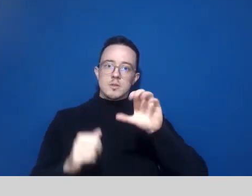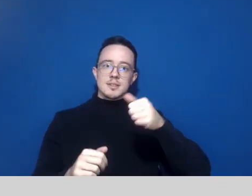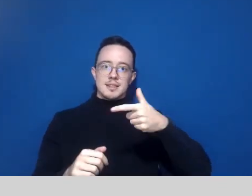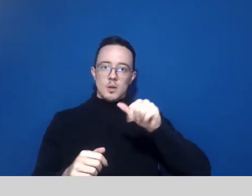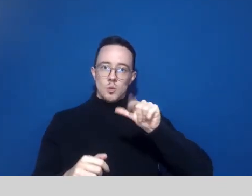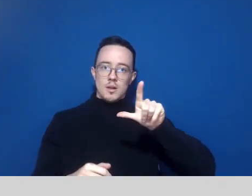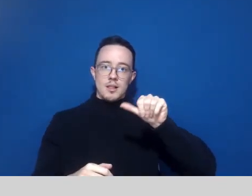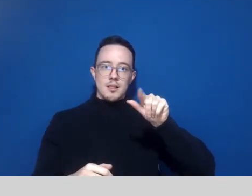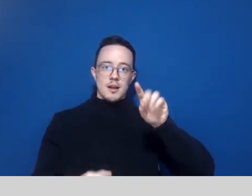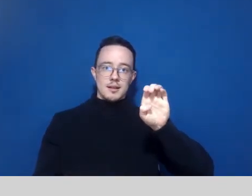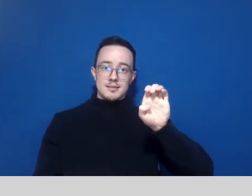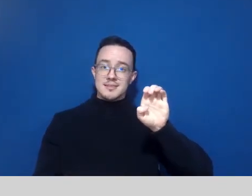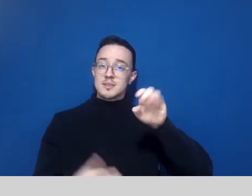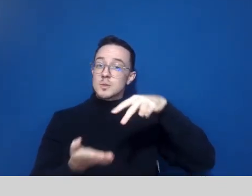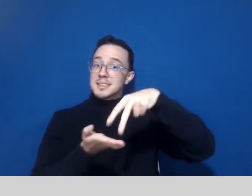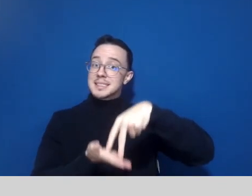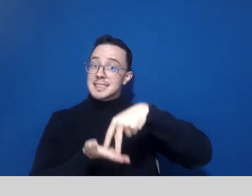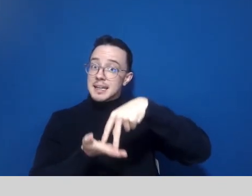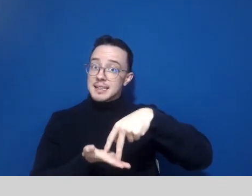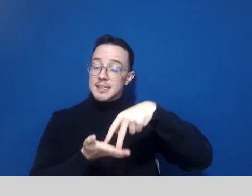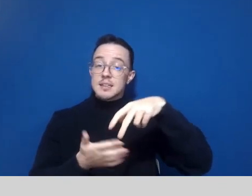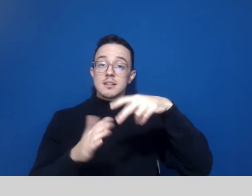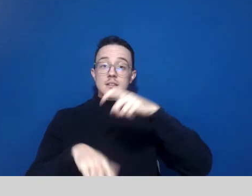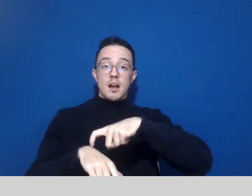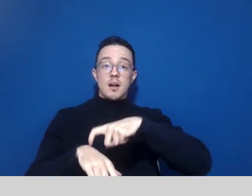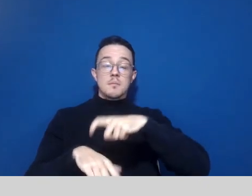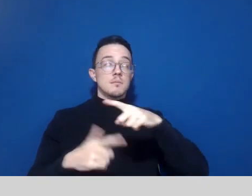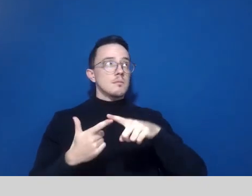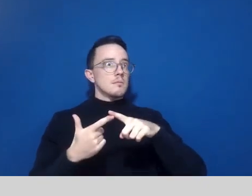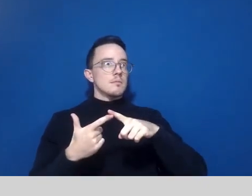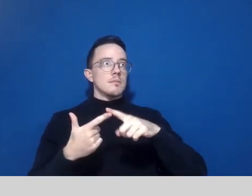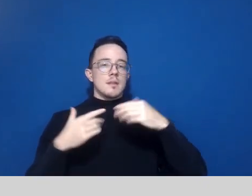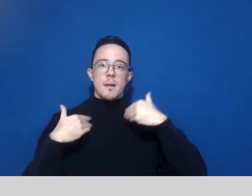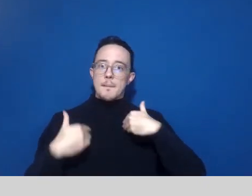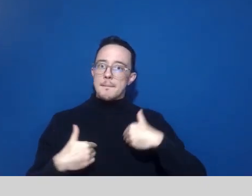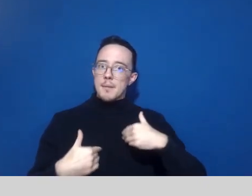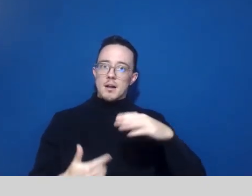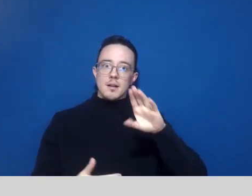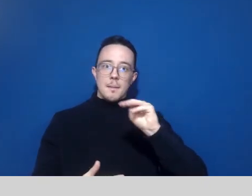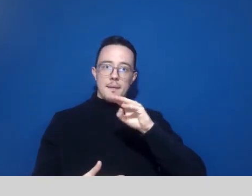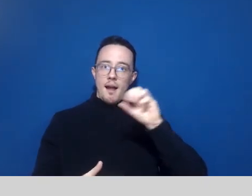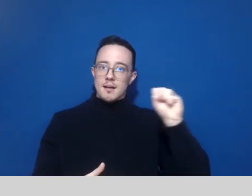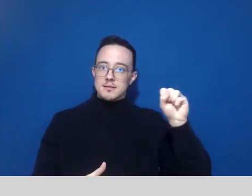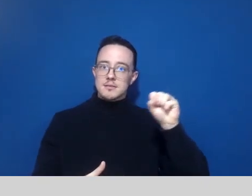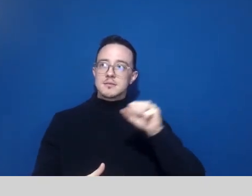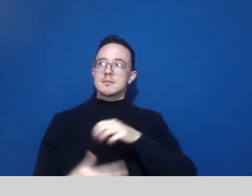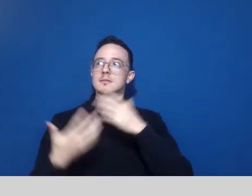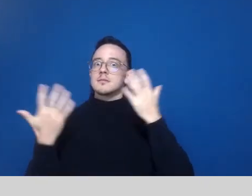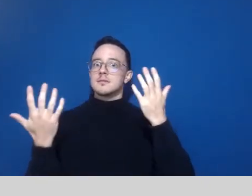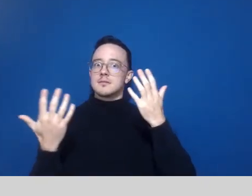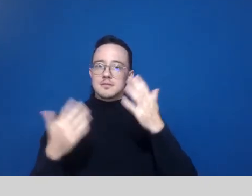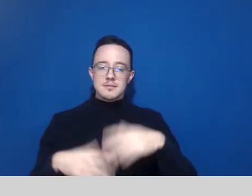I've got standing time and basal energy burned, my body mass over time reported by my Withing scales.